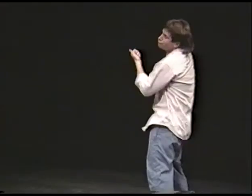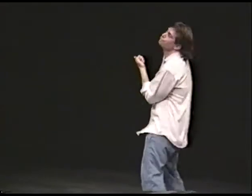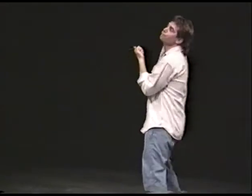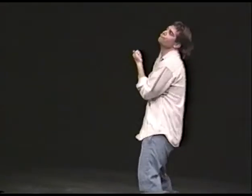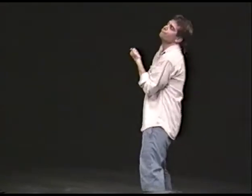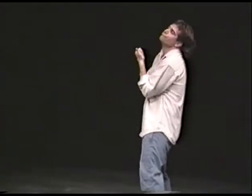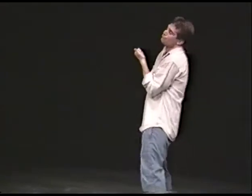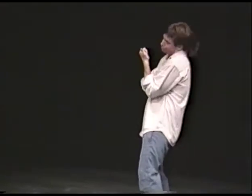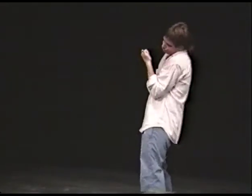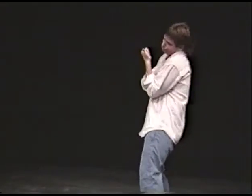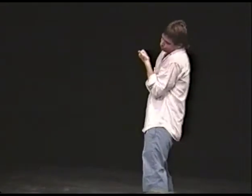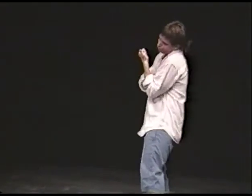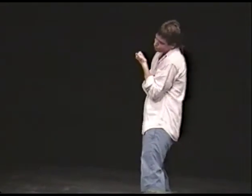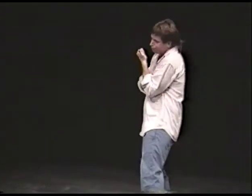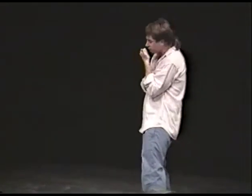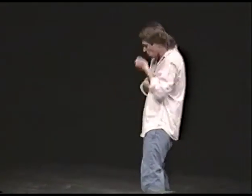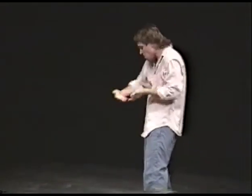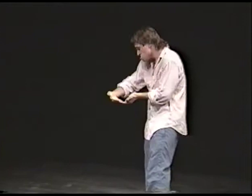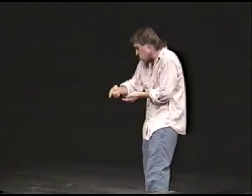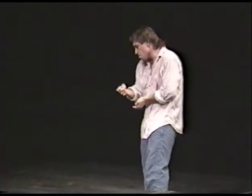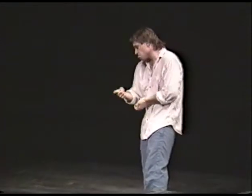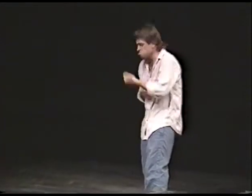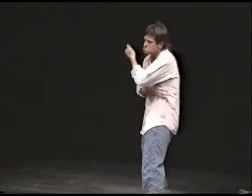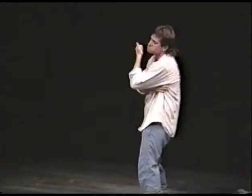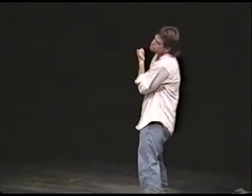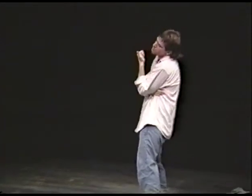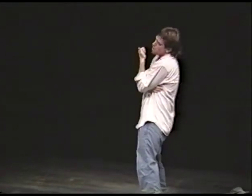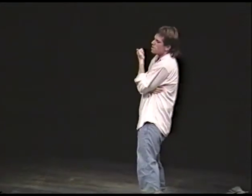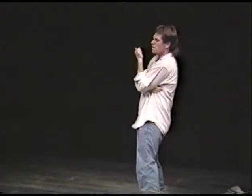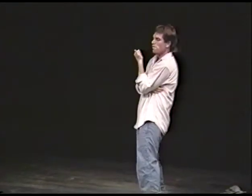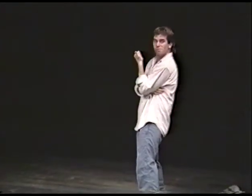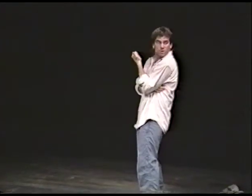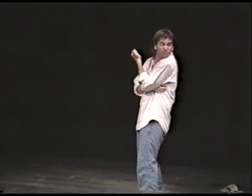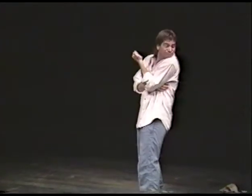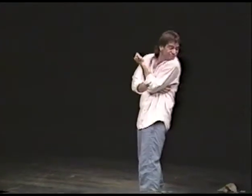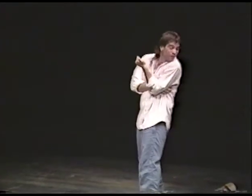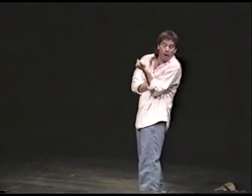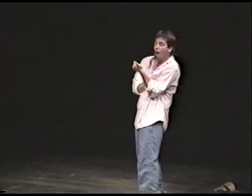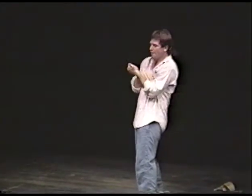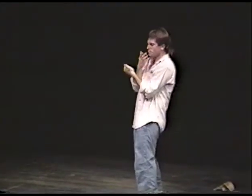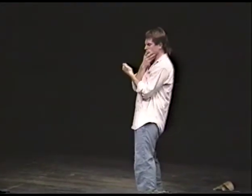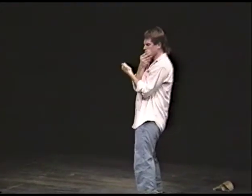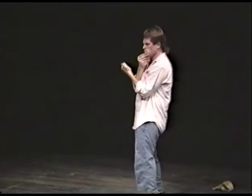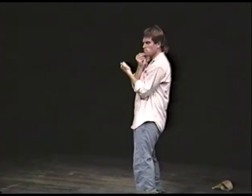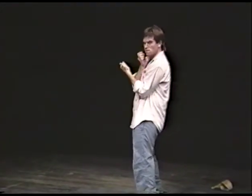The bombardier was really playing with the button.